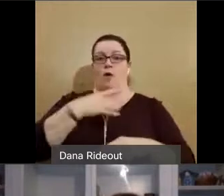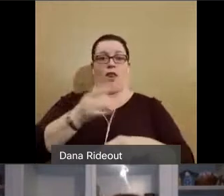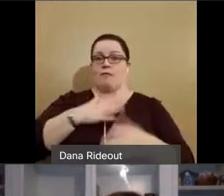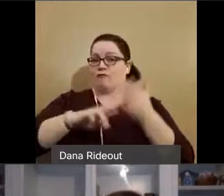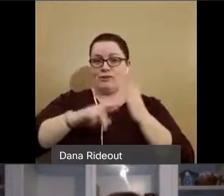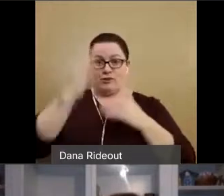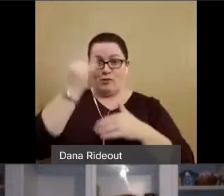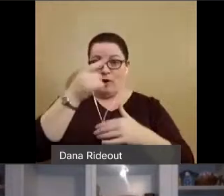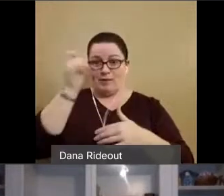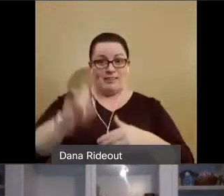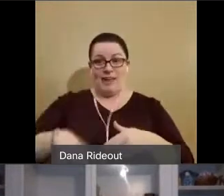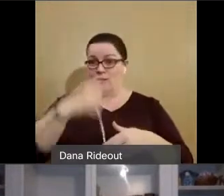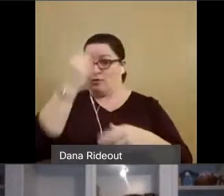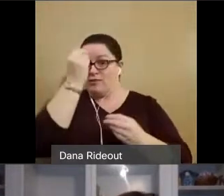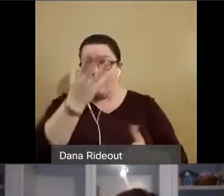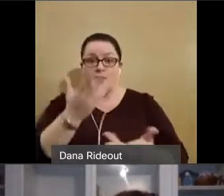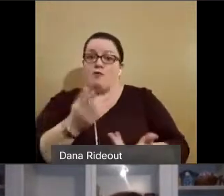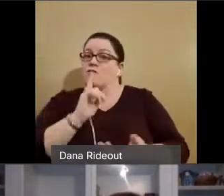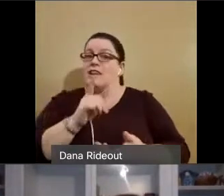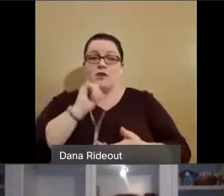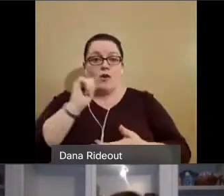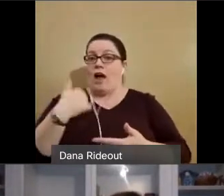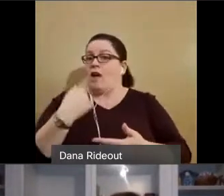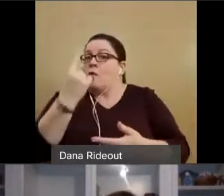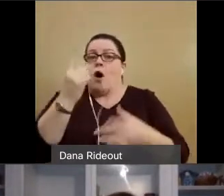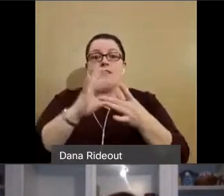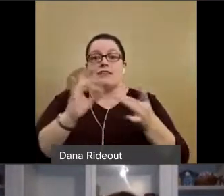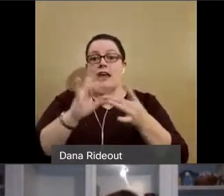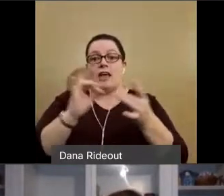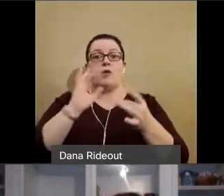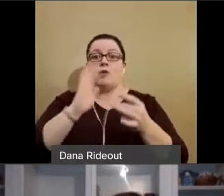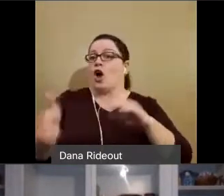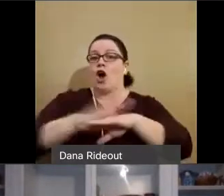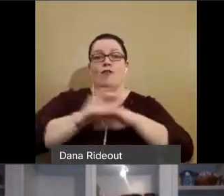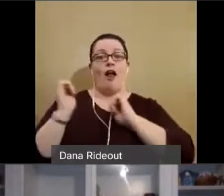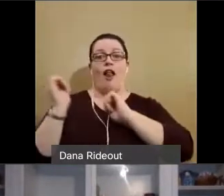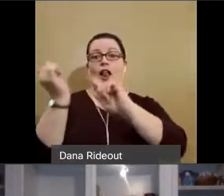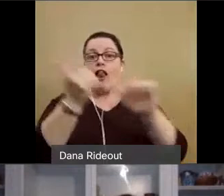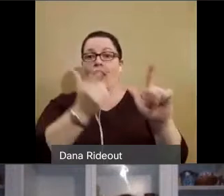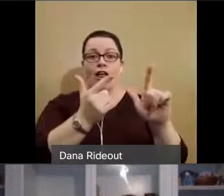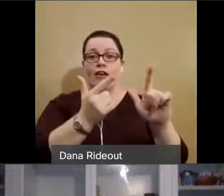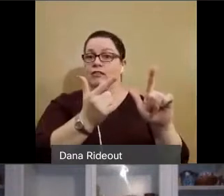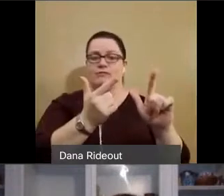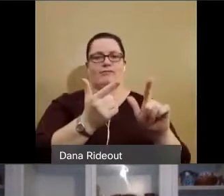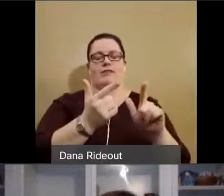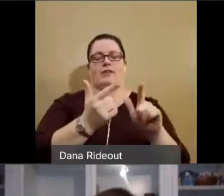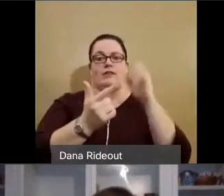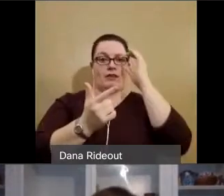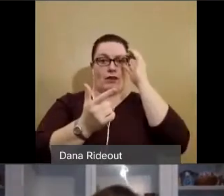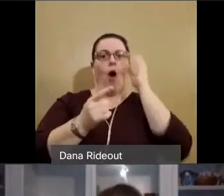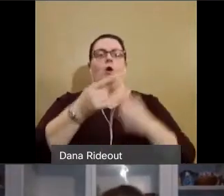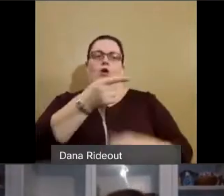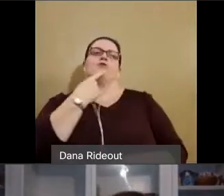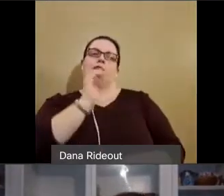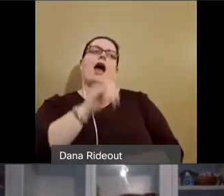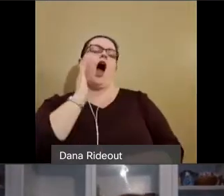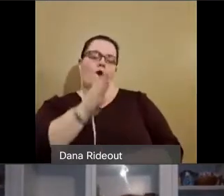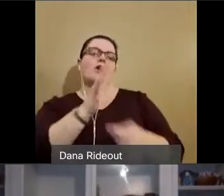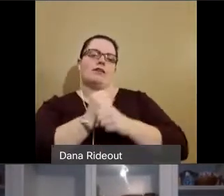There is no single, a little sort of blanket statement that we can put out there and everybody's going to go, like oh, okay. Well, now, that you said that I'll completely get the vaccine, it doesn't work like that.